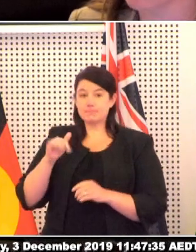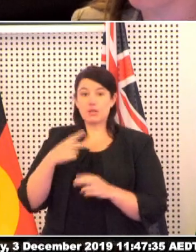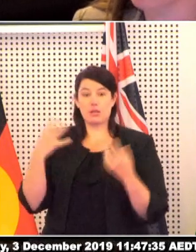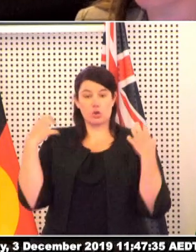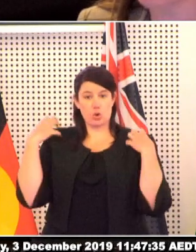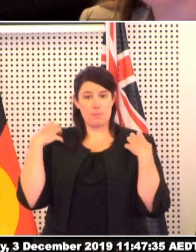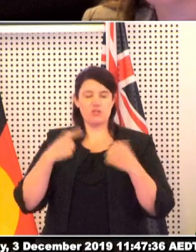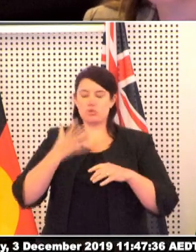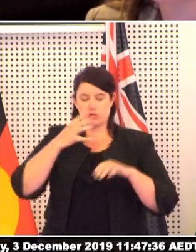Thank you.